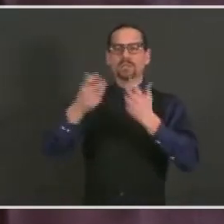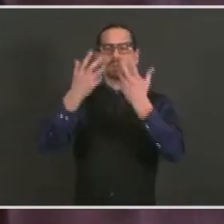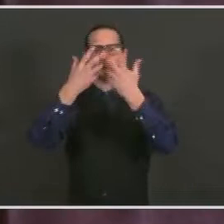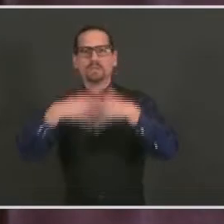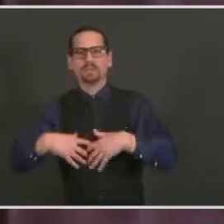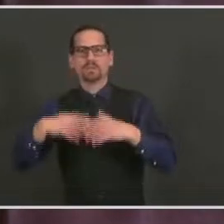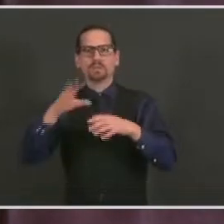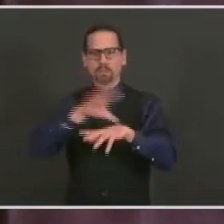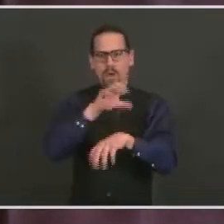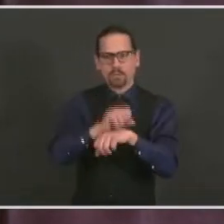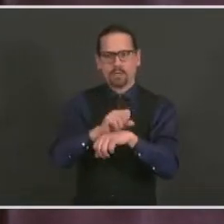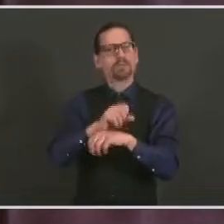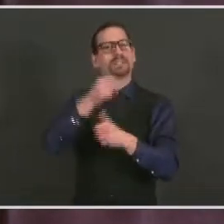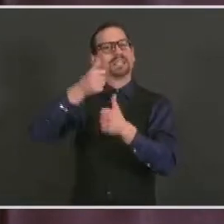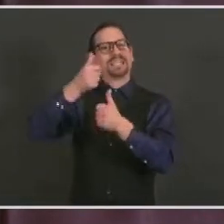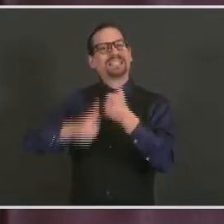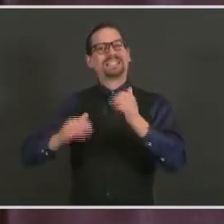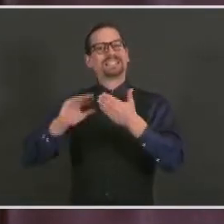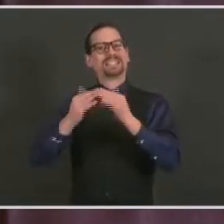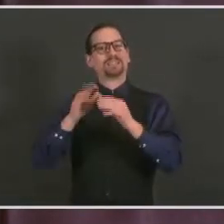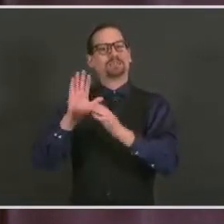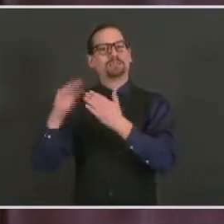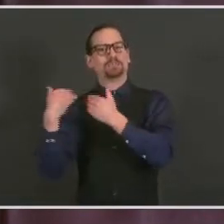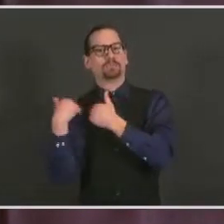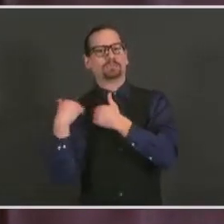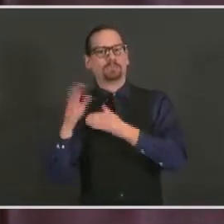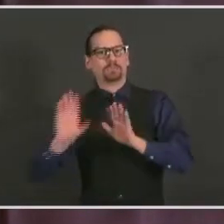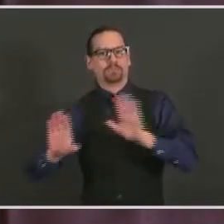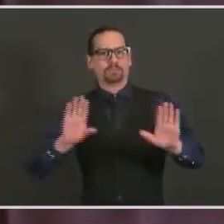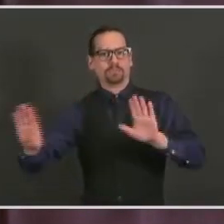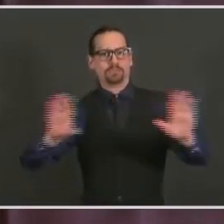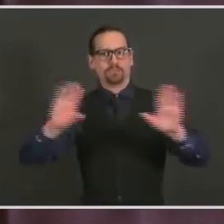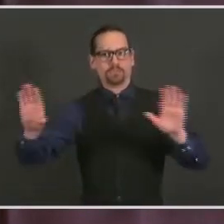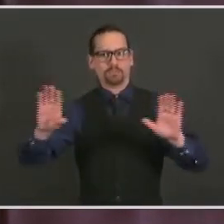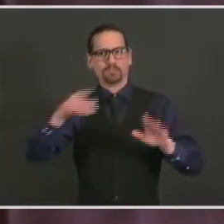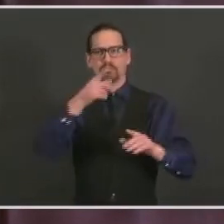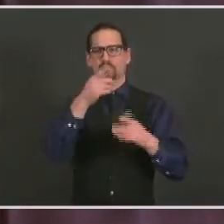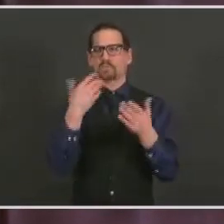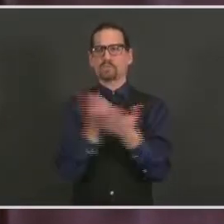SET UP. APPOINTMENTS ARE BEING HANDLED BY CITIES AND TOWNS. 4